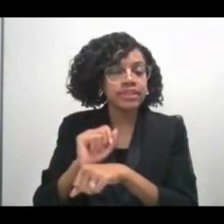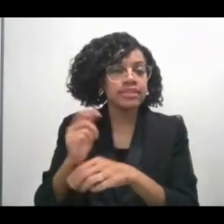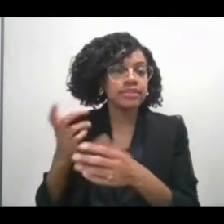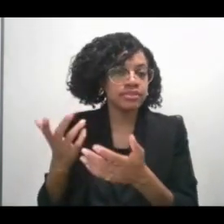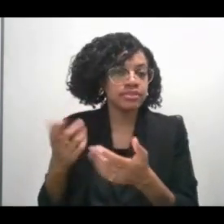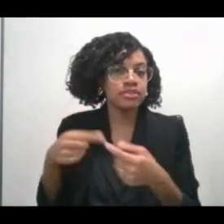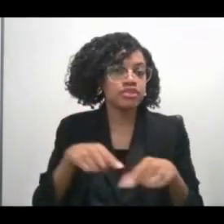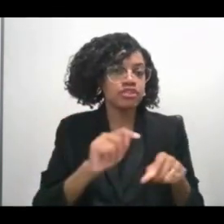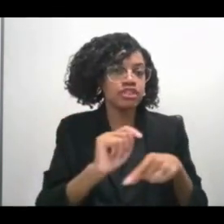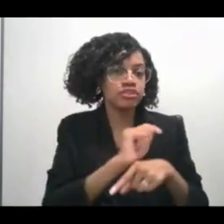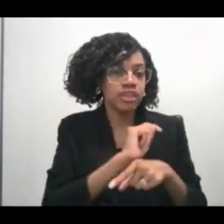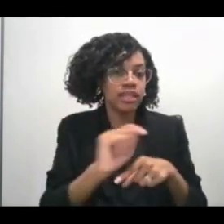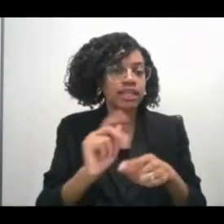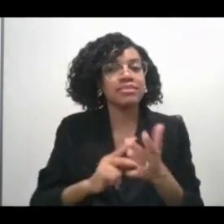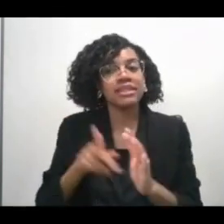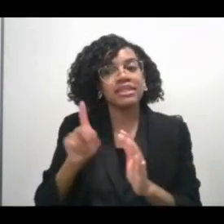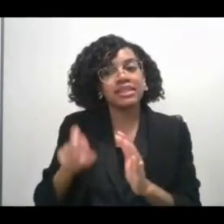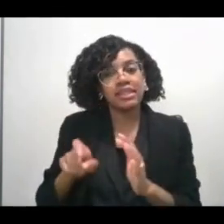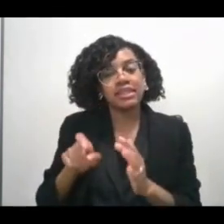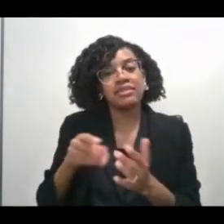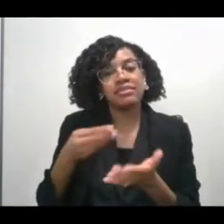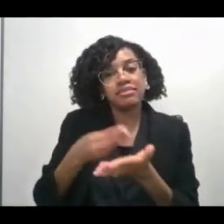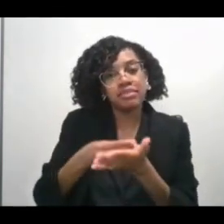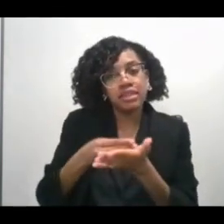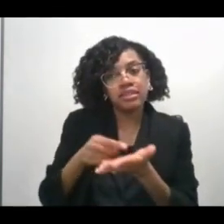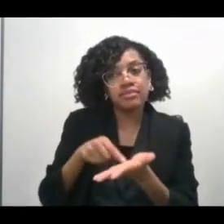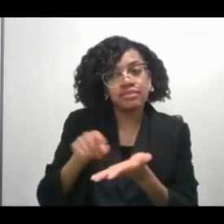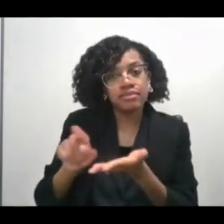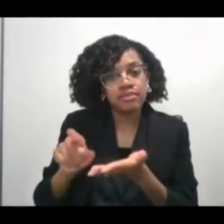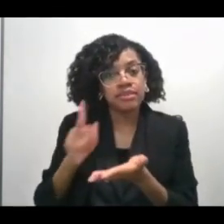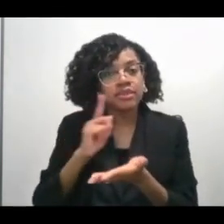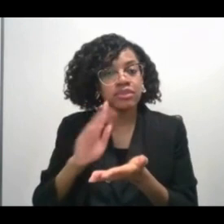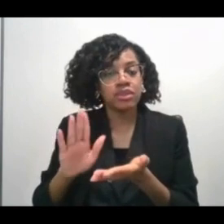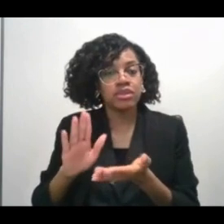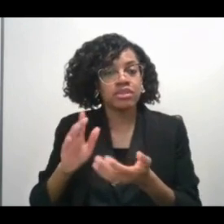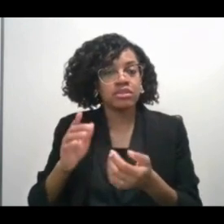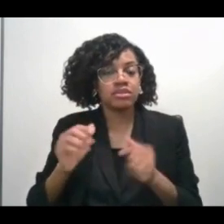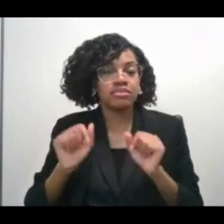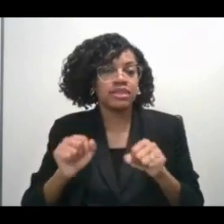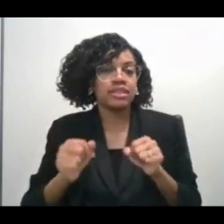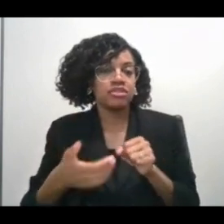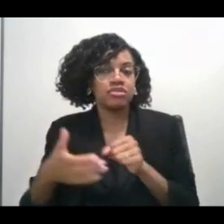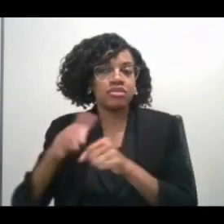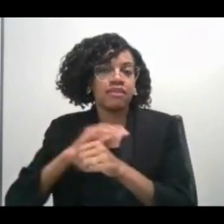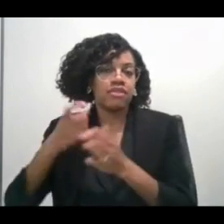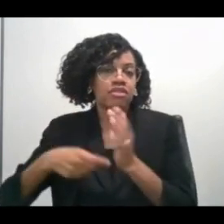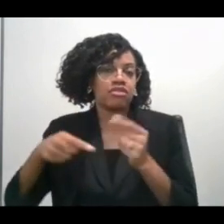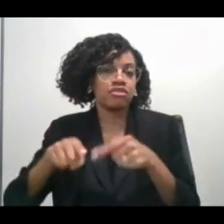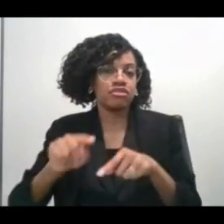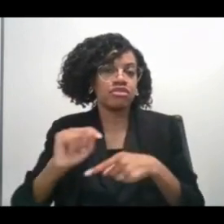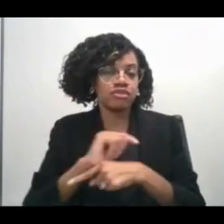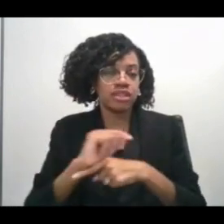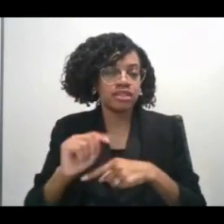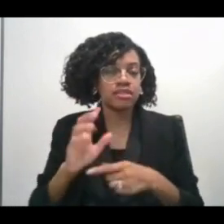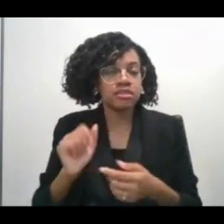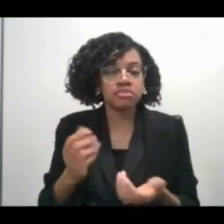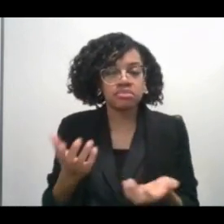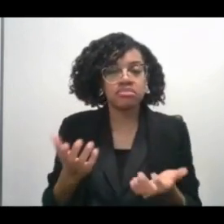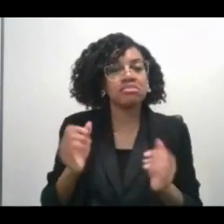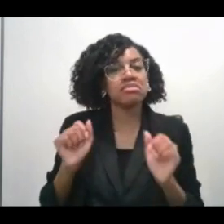support to do the training that is a legitimate a legitimate case can be made for requesting funds for that purpose.